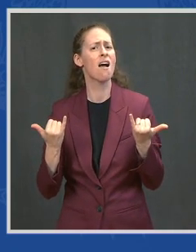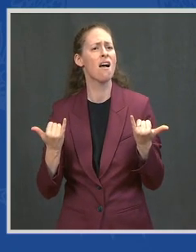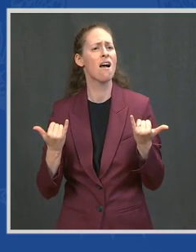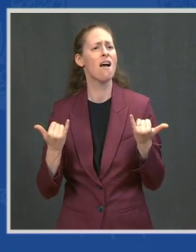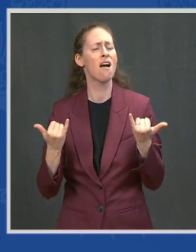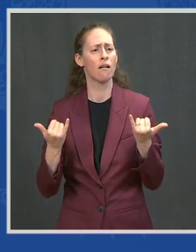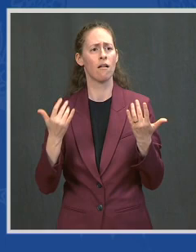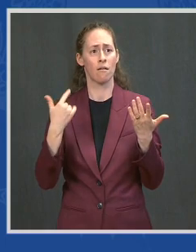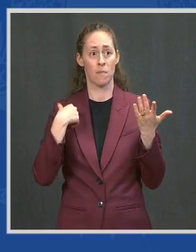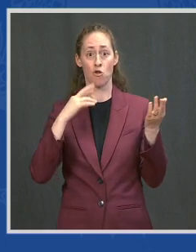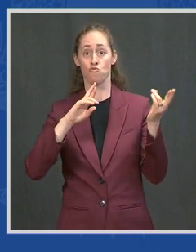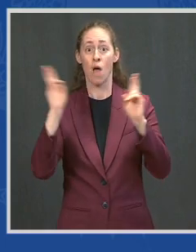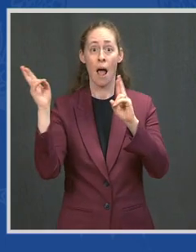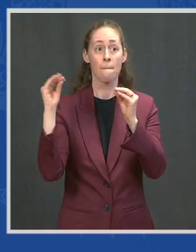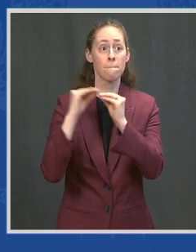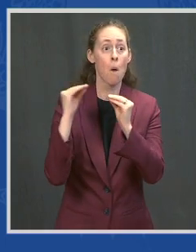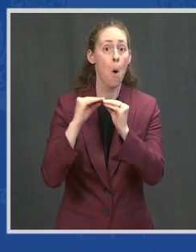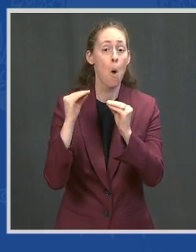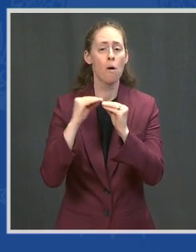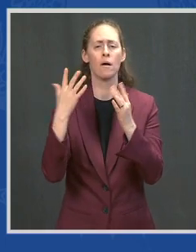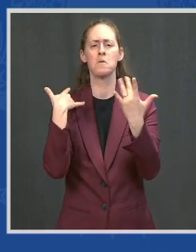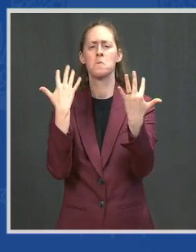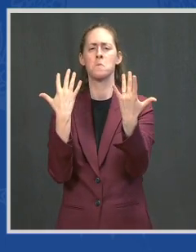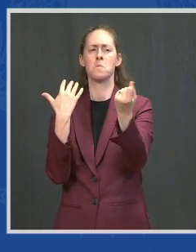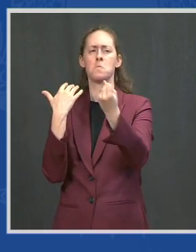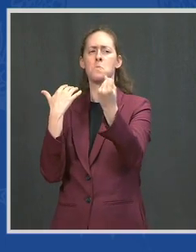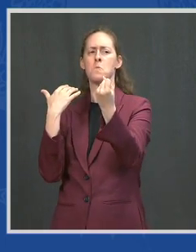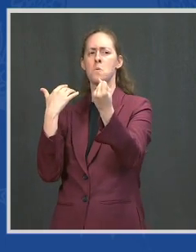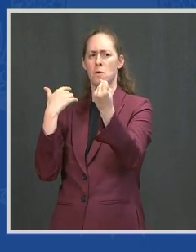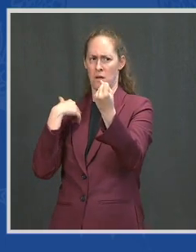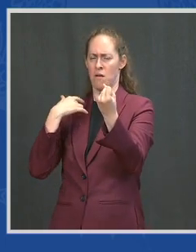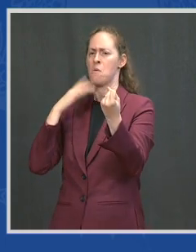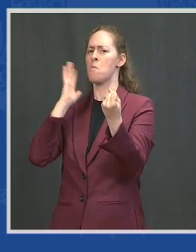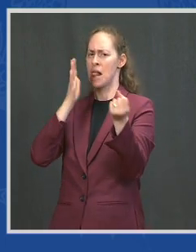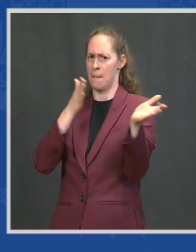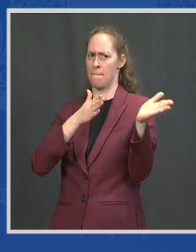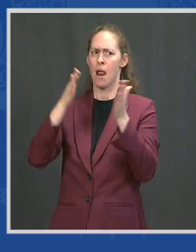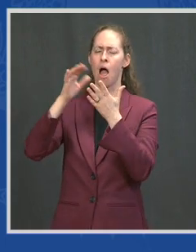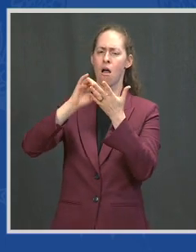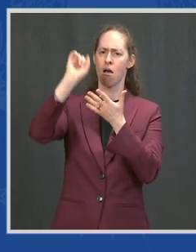who else will be giving the vaccine to. But we are going to by the 4th of July,